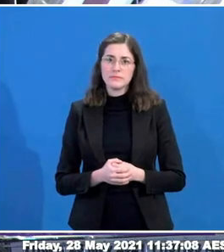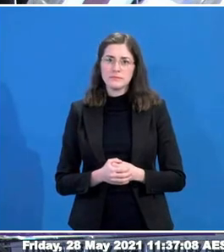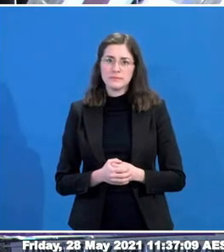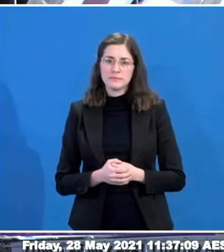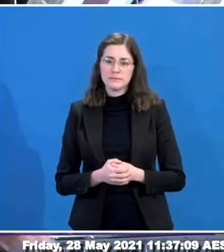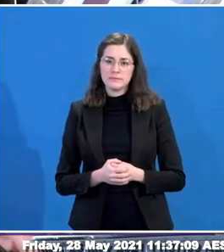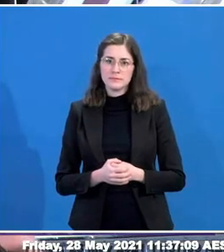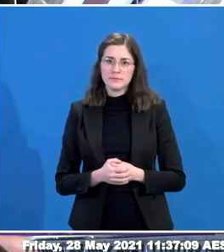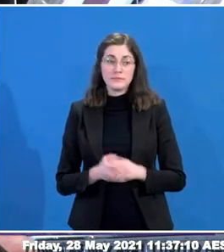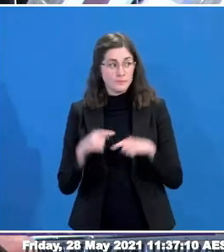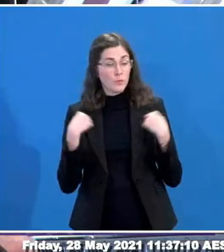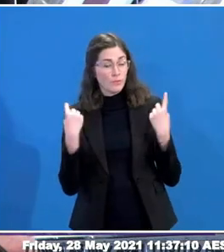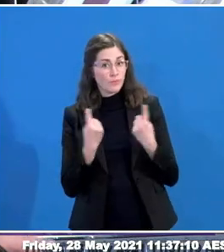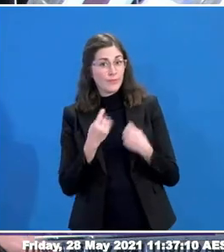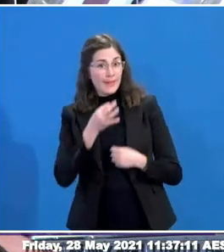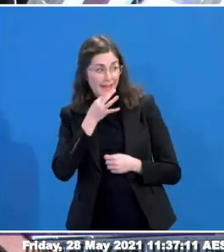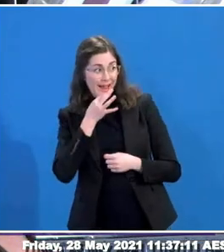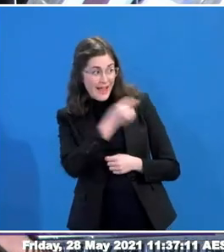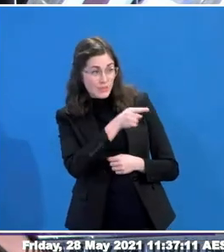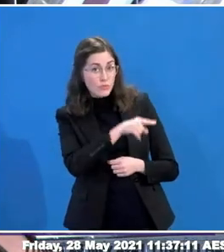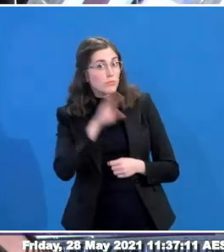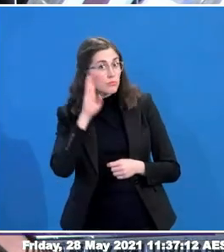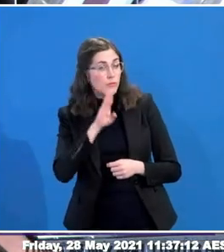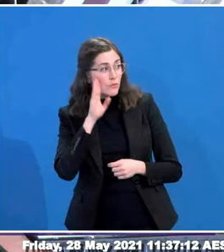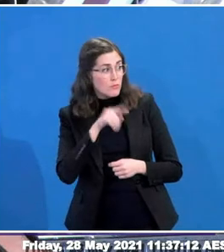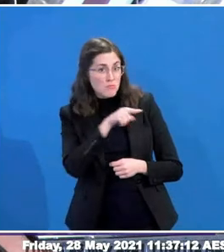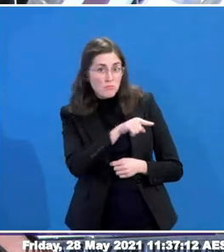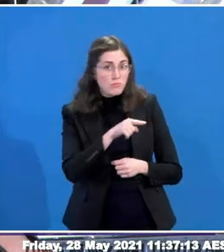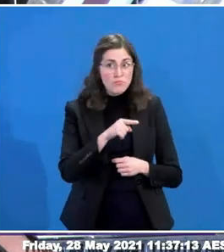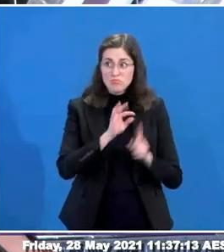Commission asked you whether there had been any significant changes made by